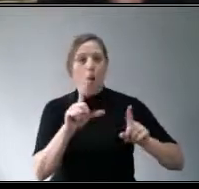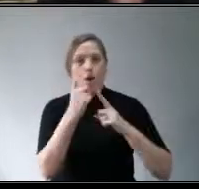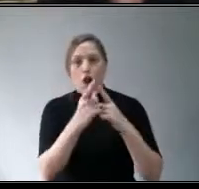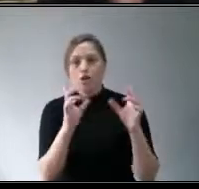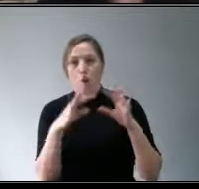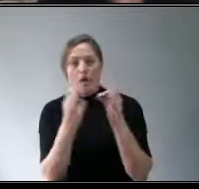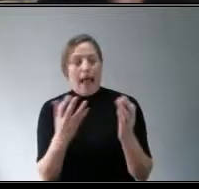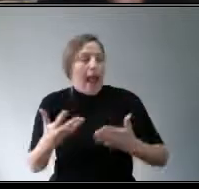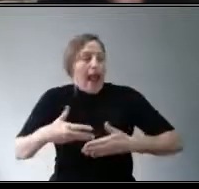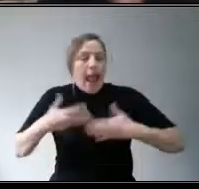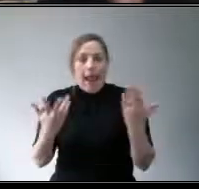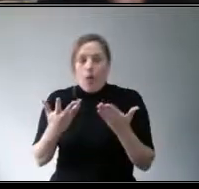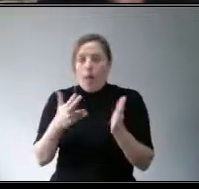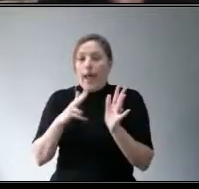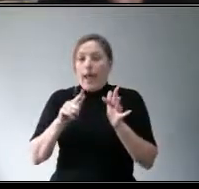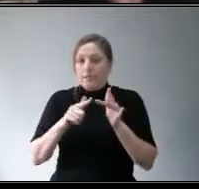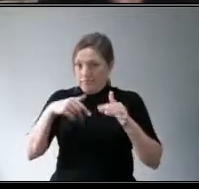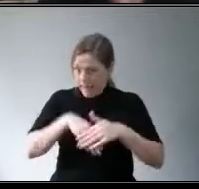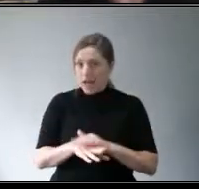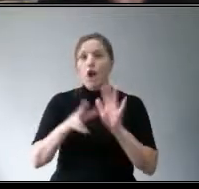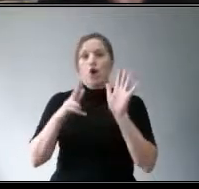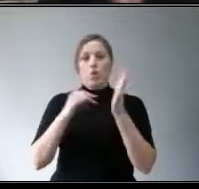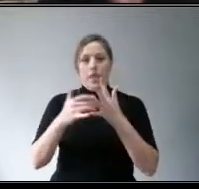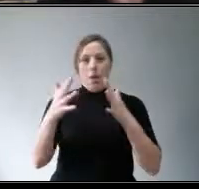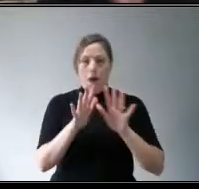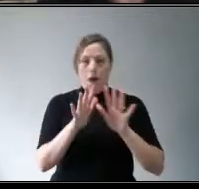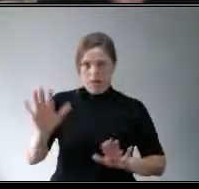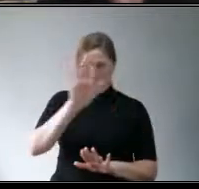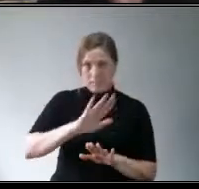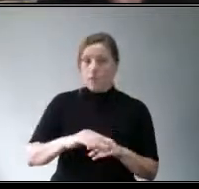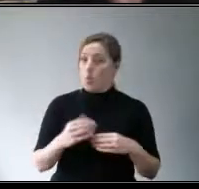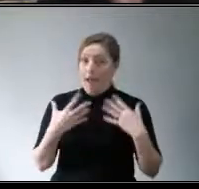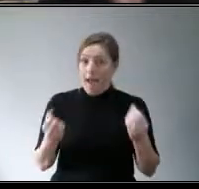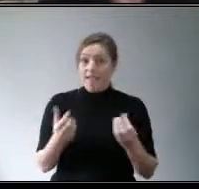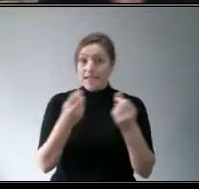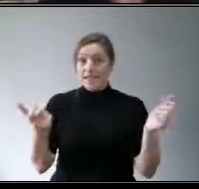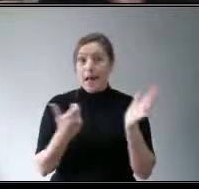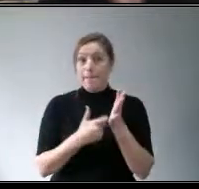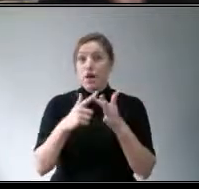we've got a couple of regional organizations in the list already so swain screenworks who are up